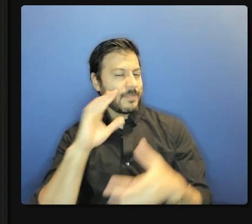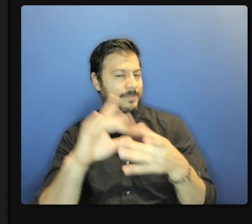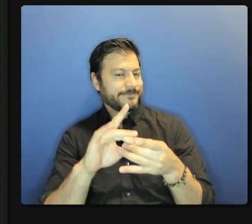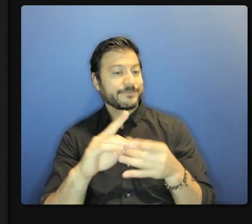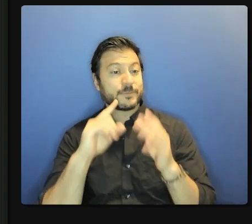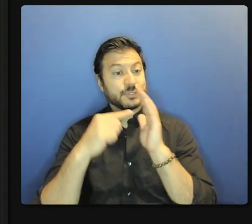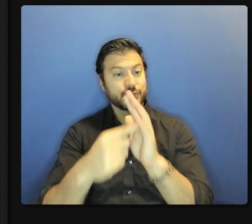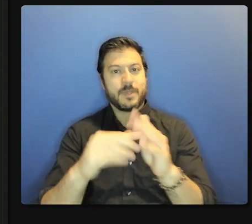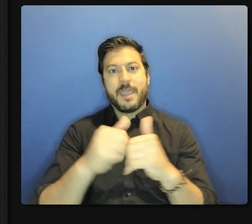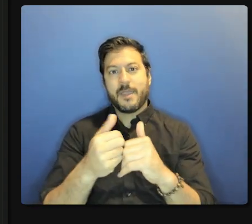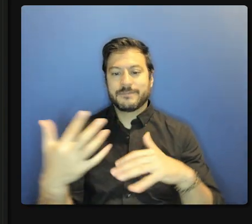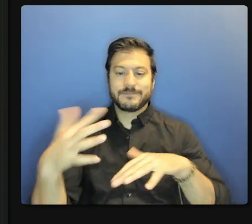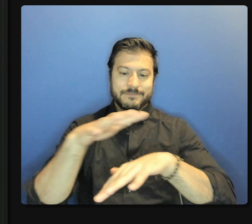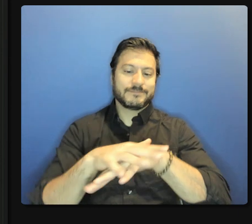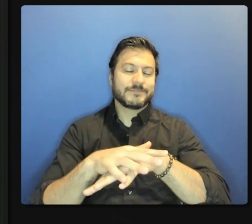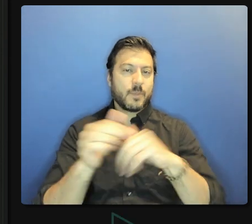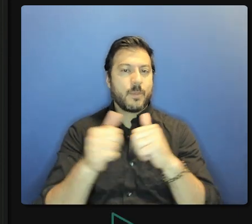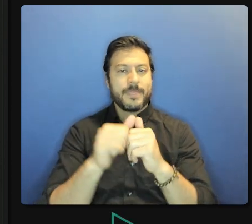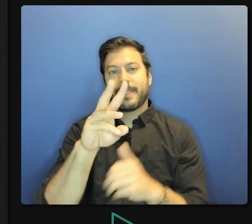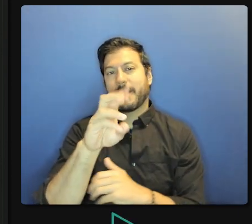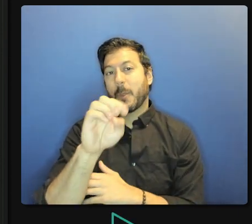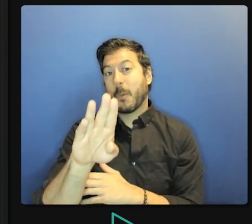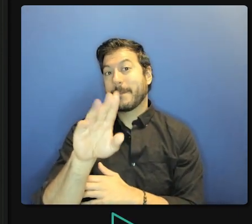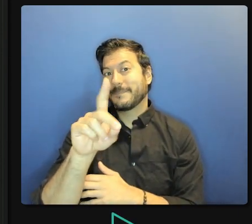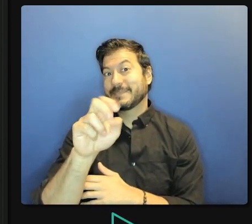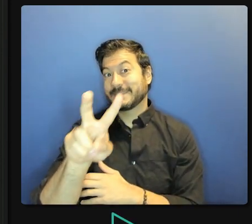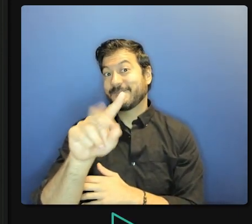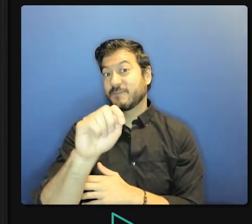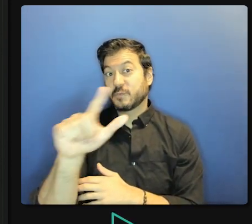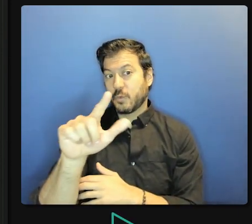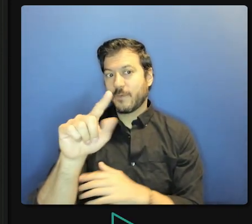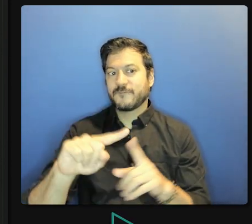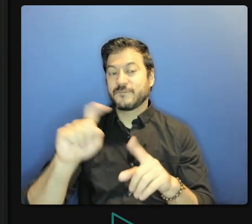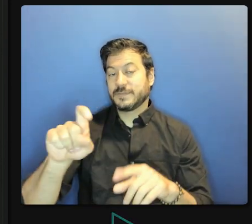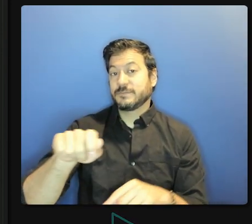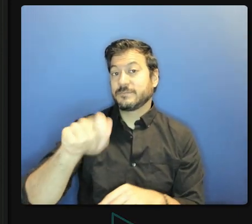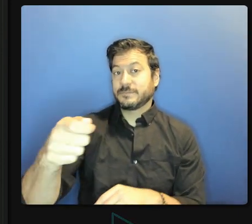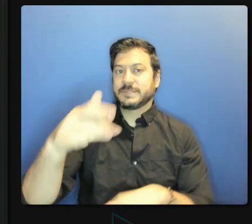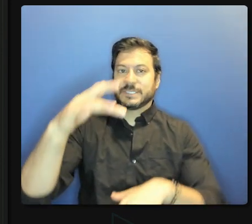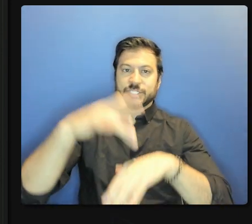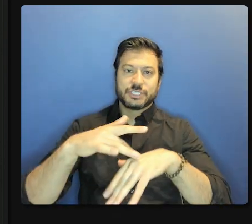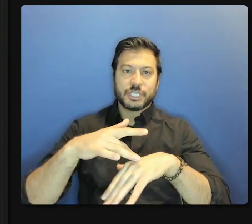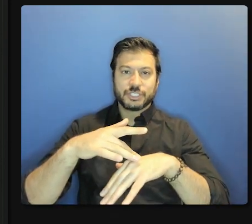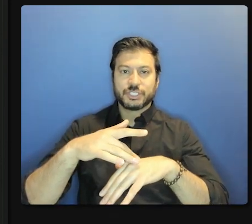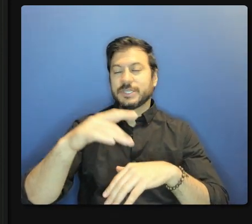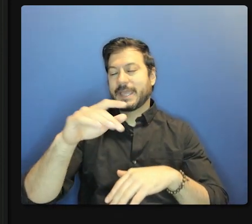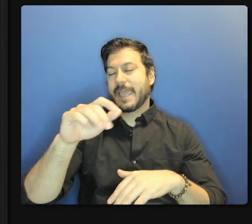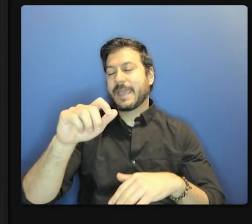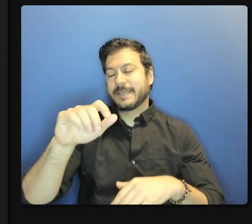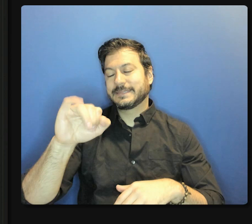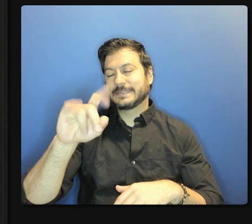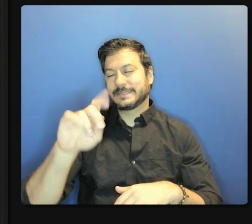We'll show you how to get these layouts onto your game with our WebDAV tooling. First we need to enable touch adaptation sideloading.